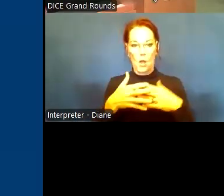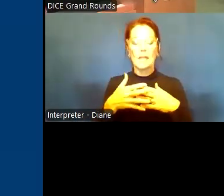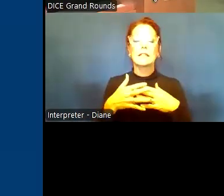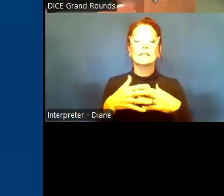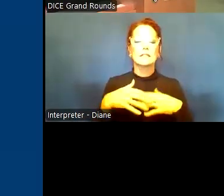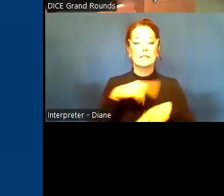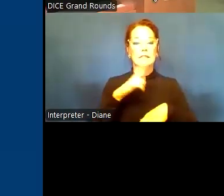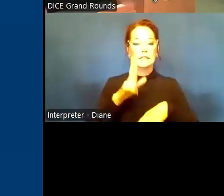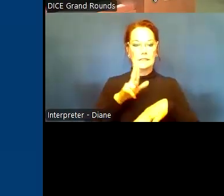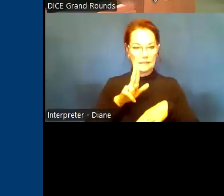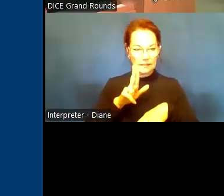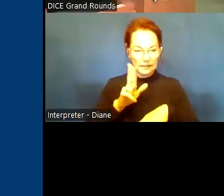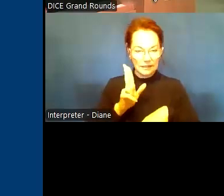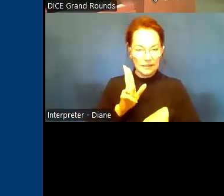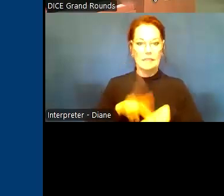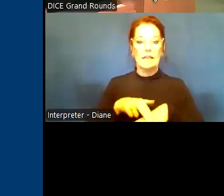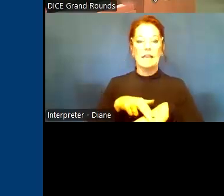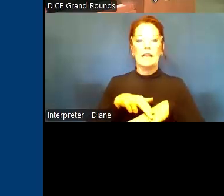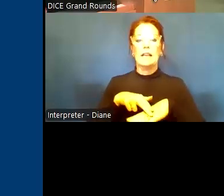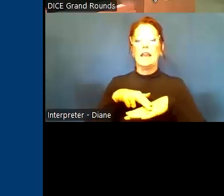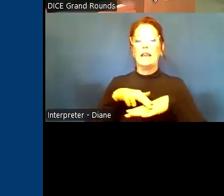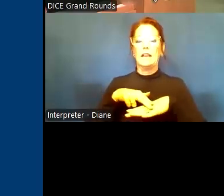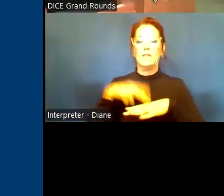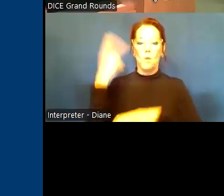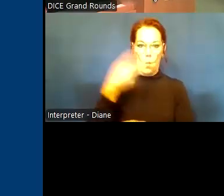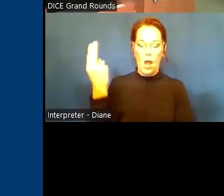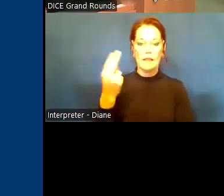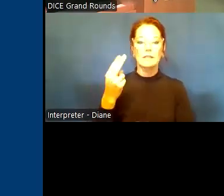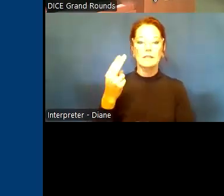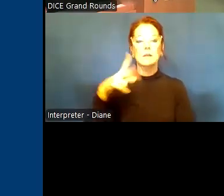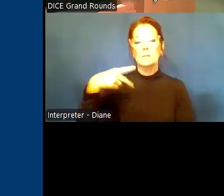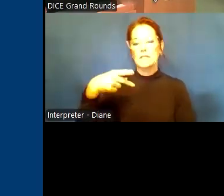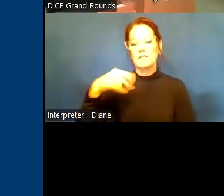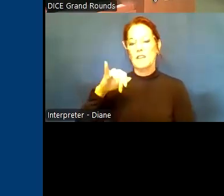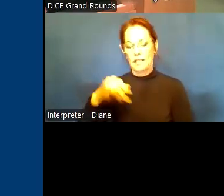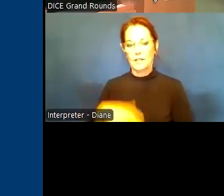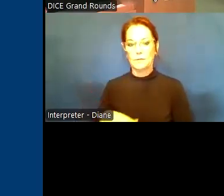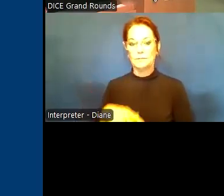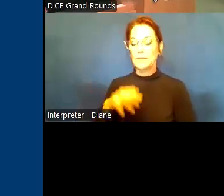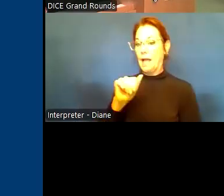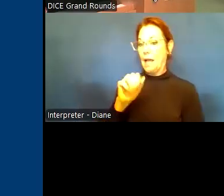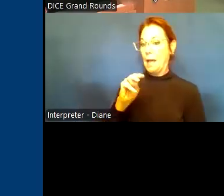Pacific Islander so I have to tell you a fun fact Amanda lie who was on our panel actually